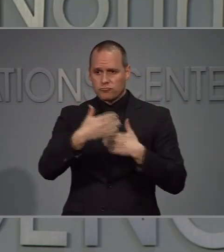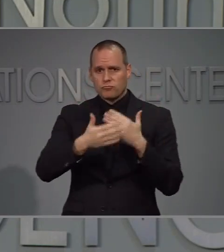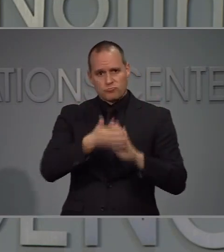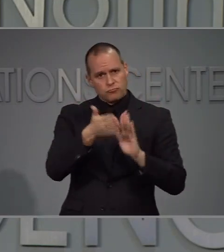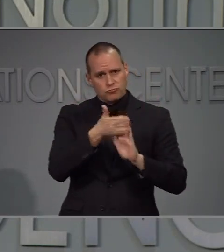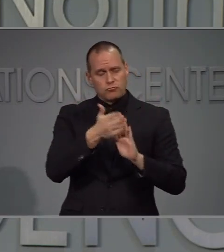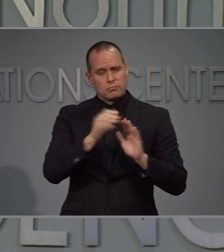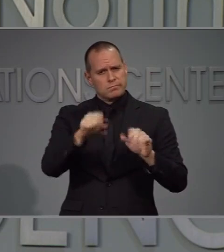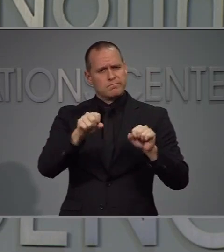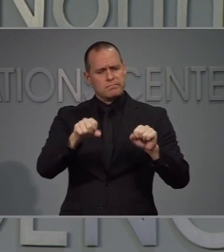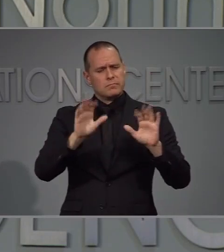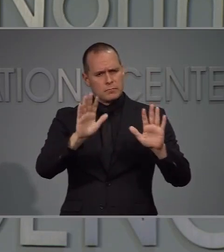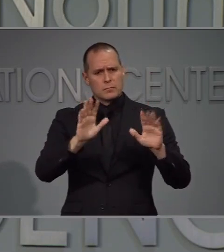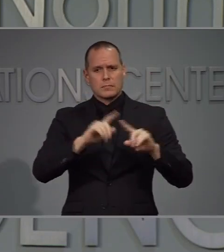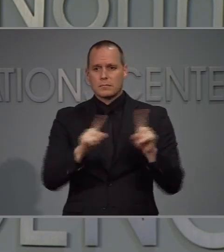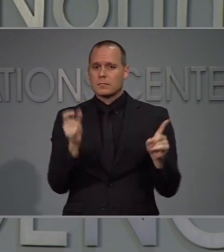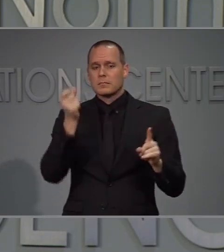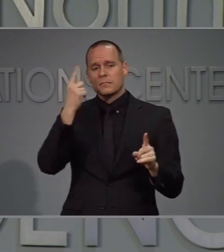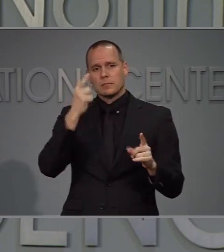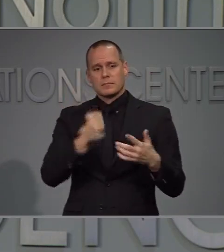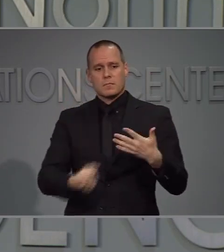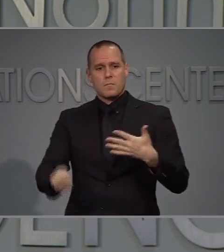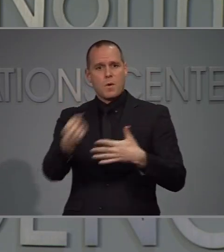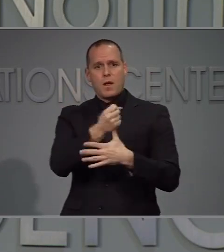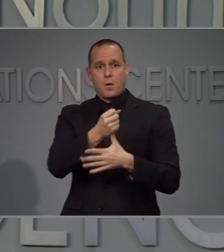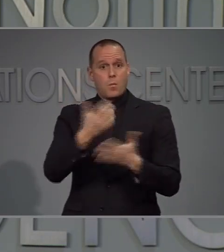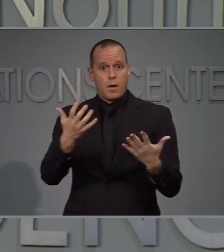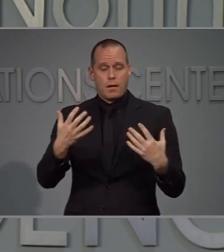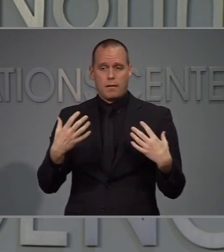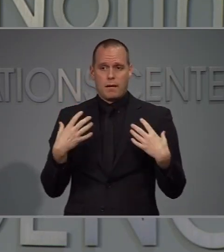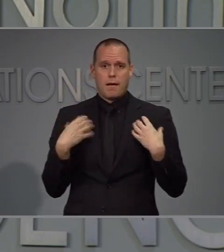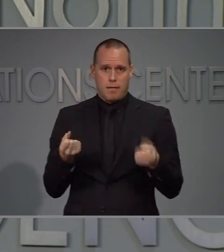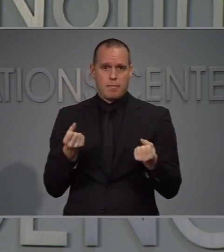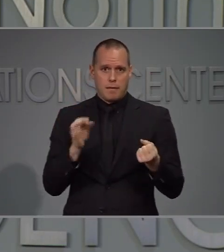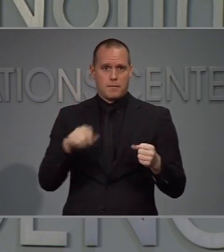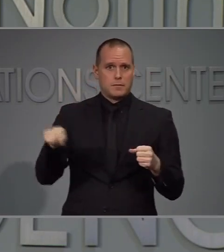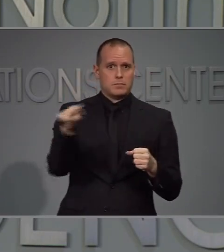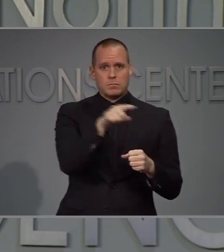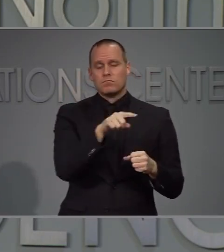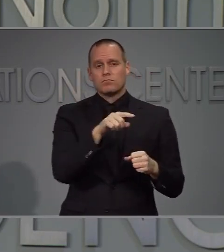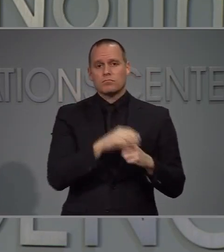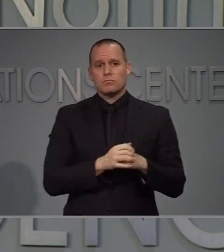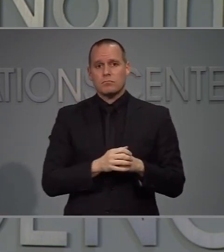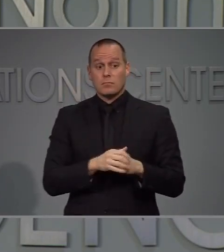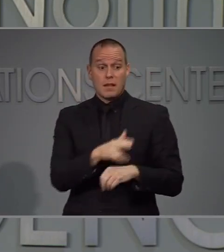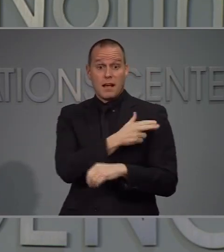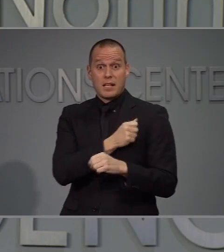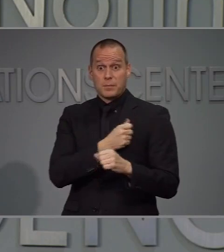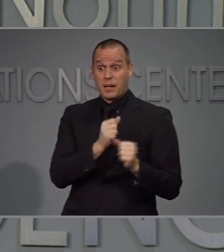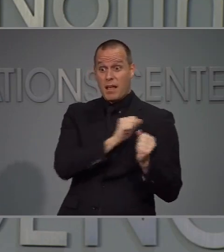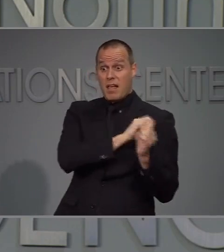MONEY. AND MANY BUSINESSES THAT ARE CONTINUING TO BE OPEN.